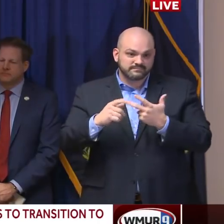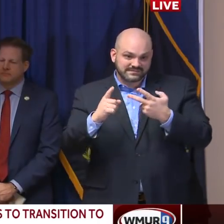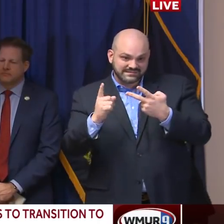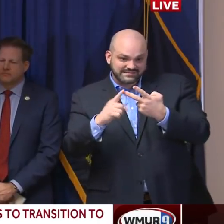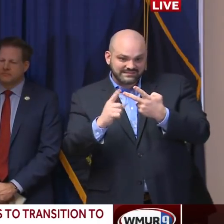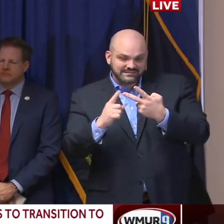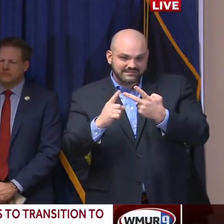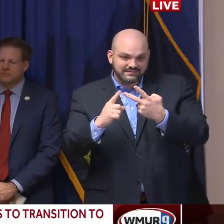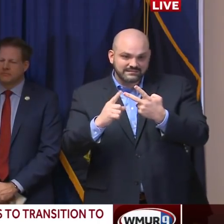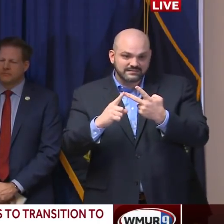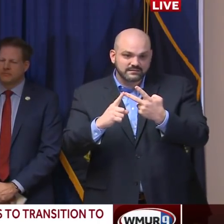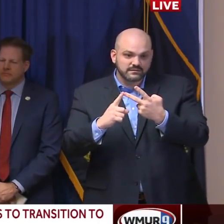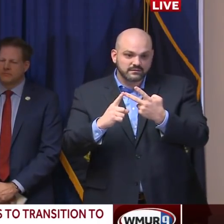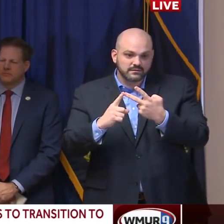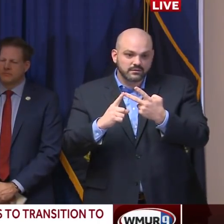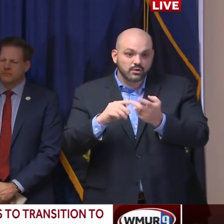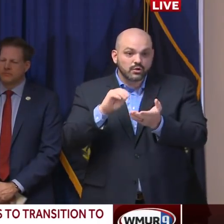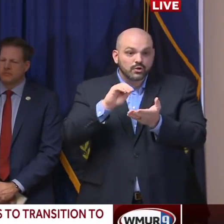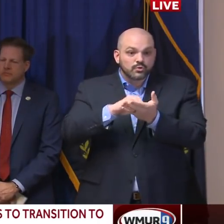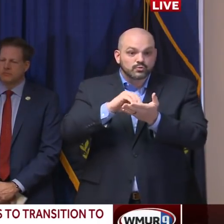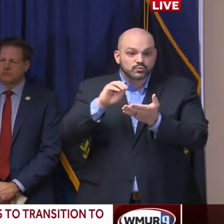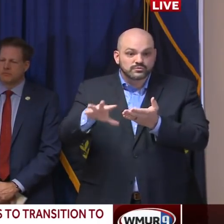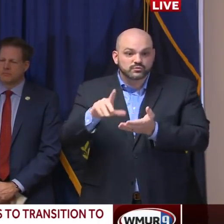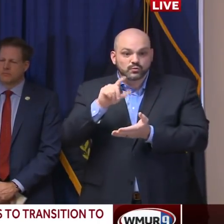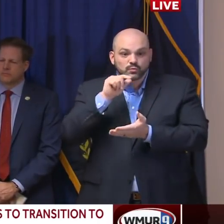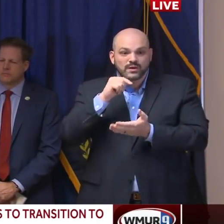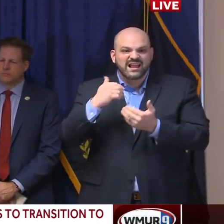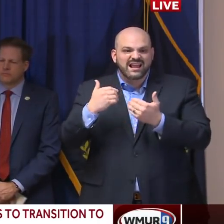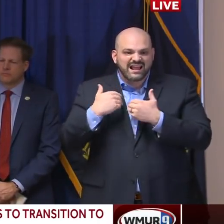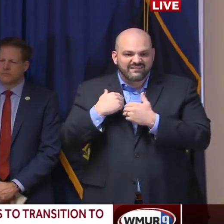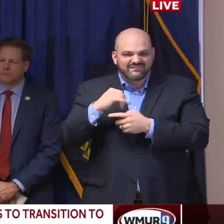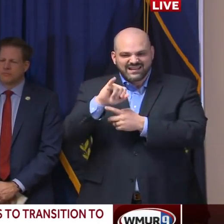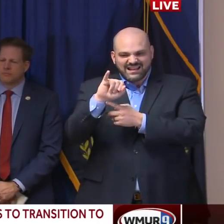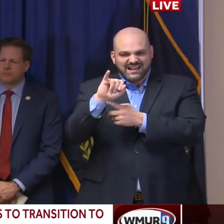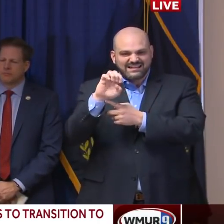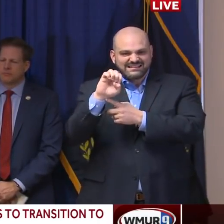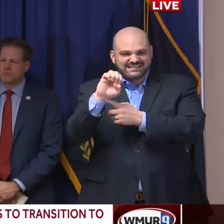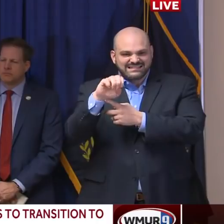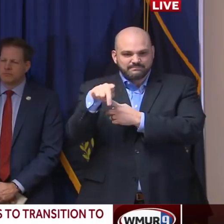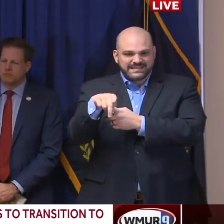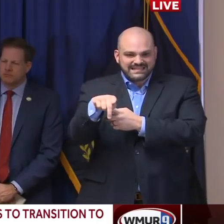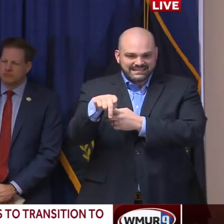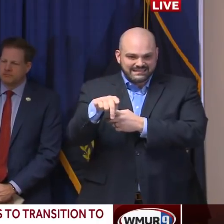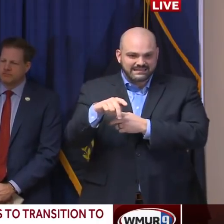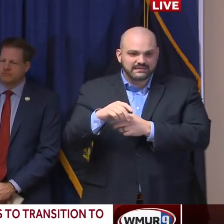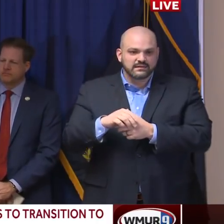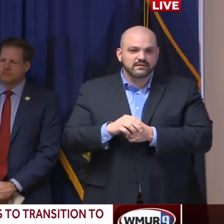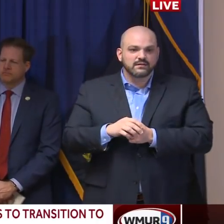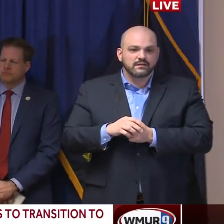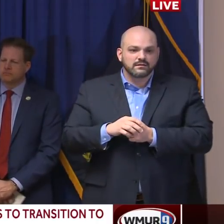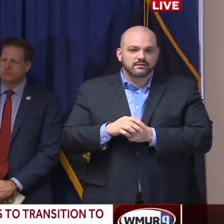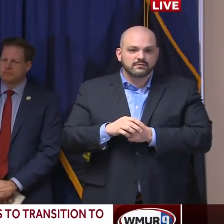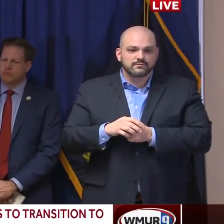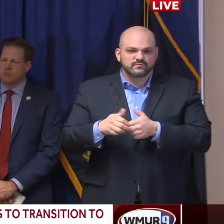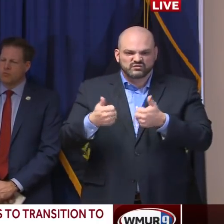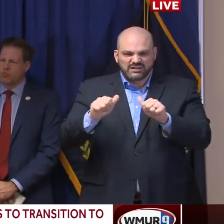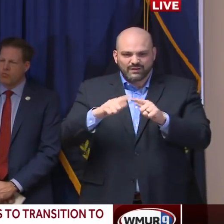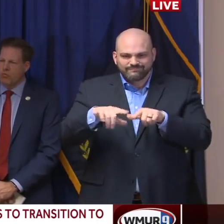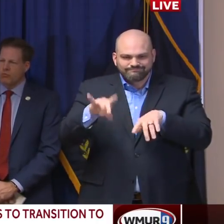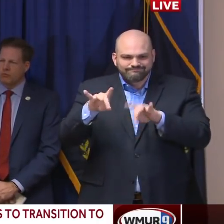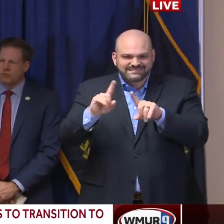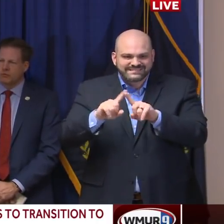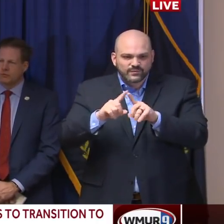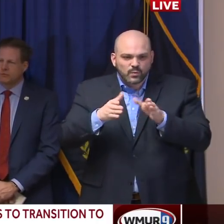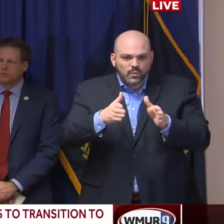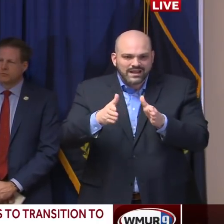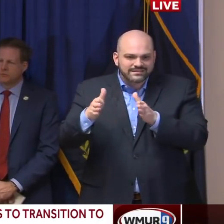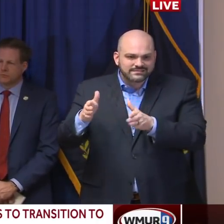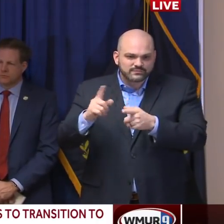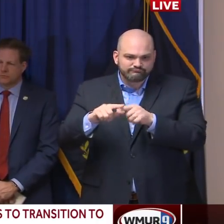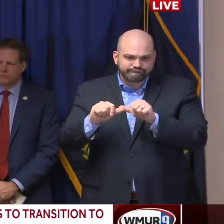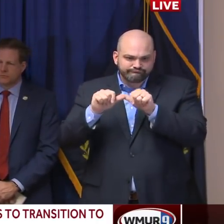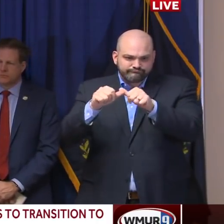ANOTHER ASPECT OF REMOTE SUPPORT DEALS WITH OUR STUDENTS THAT ARE ON INDIVIDUAL EDUCATION PLANS.